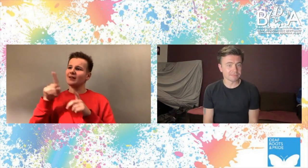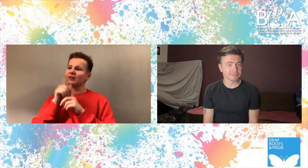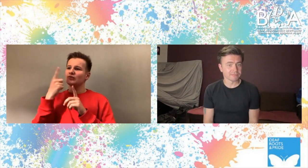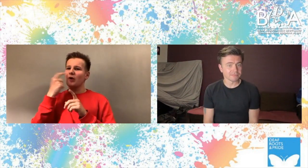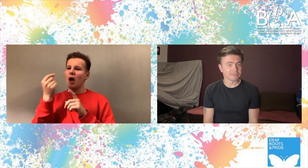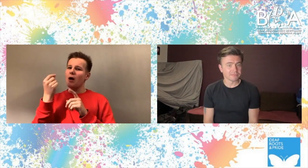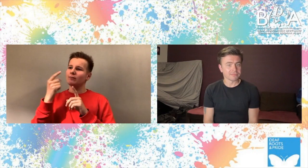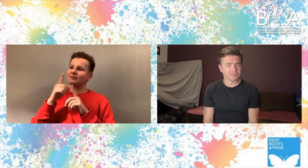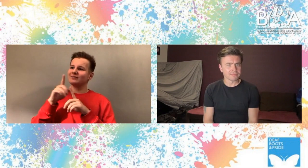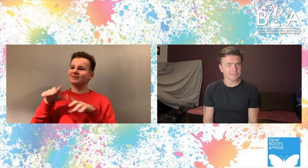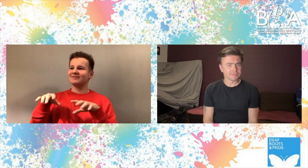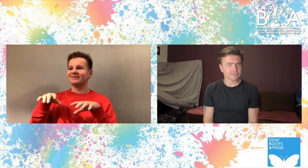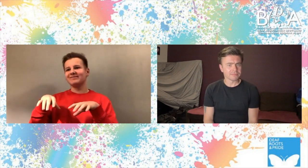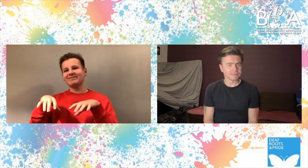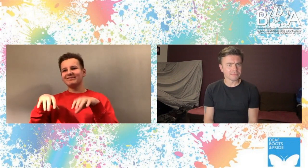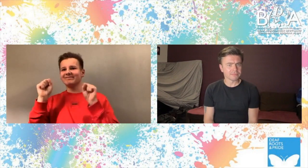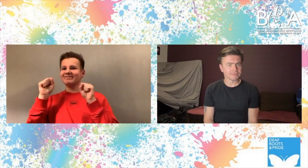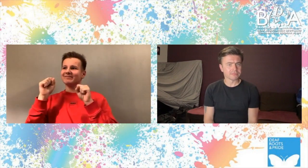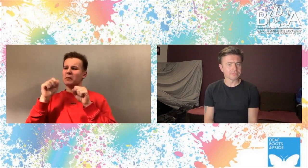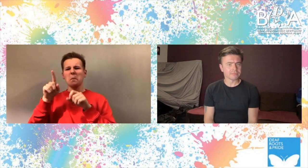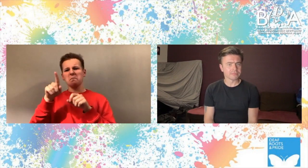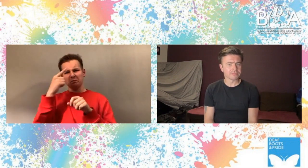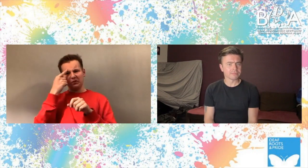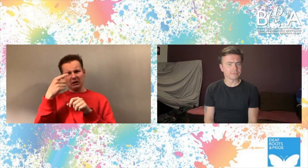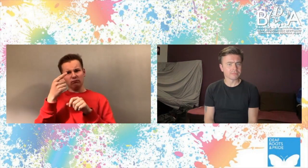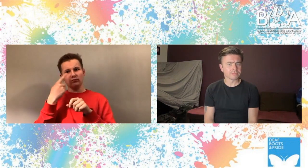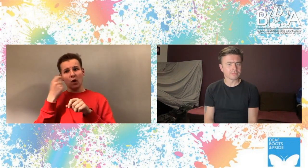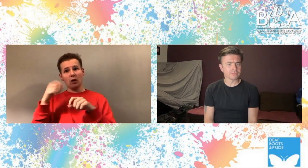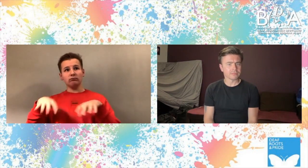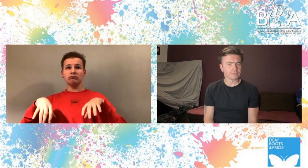And also if there are young people thinking about starting out in